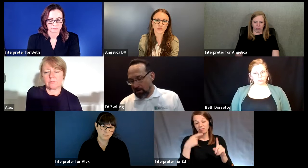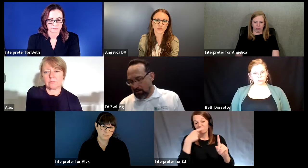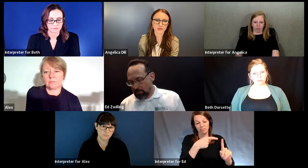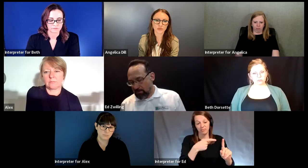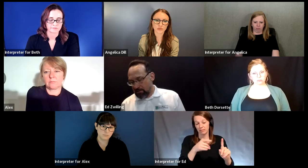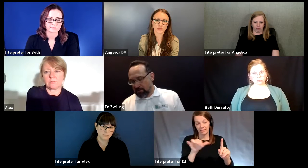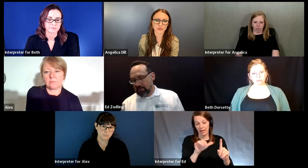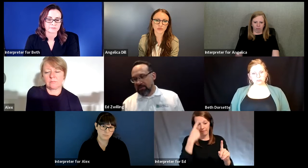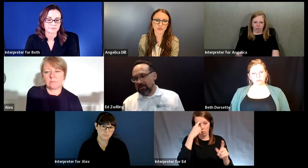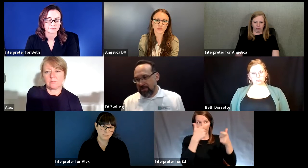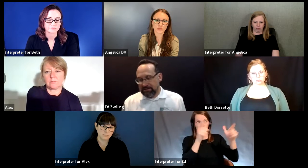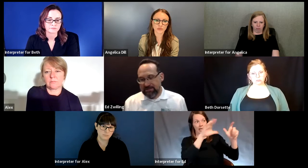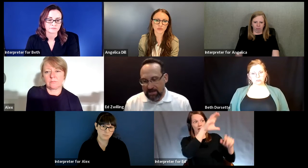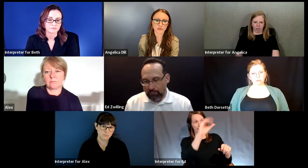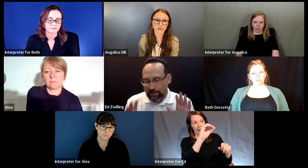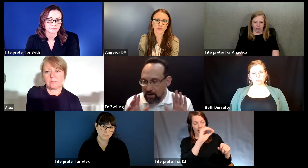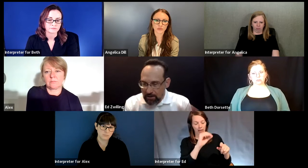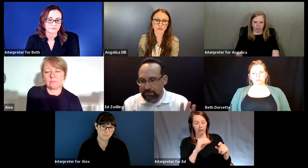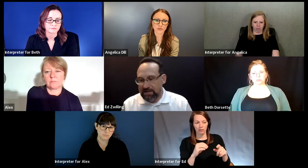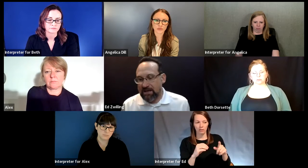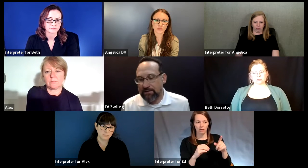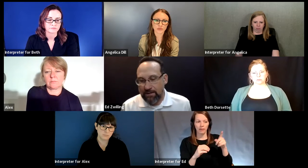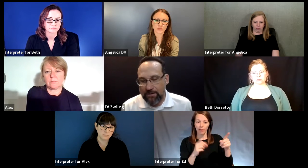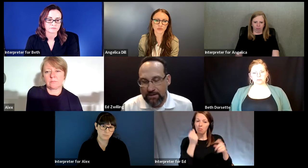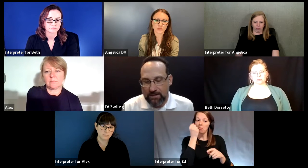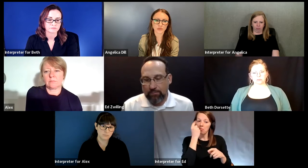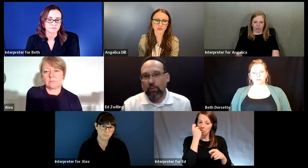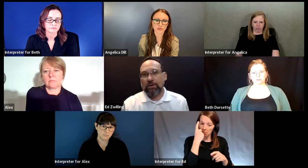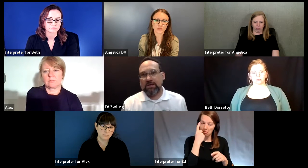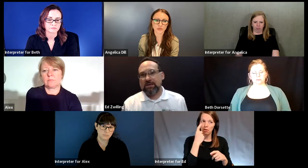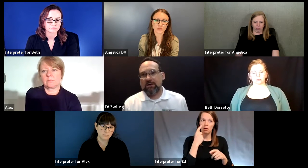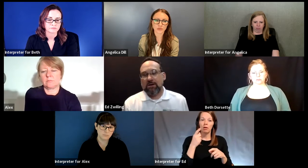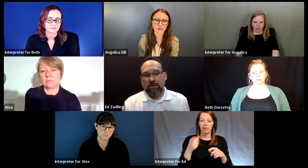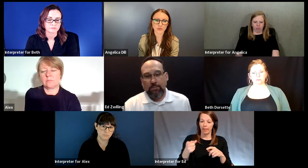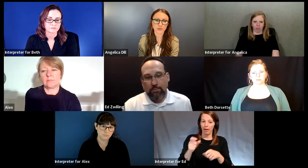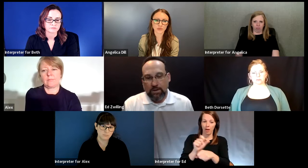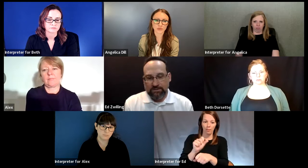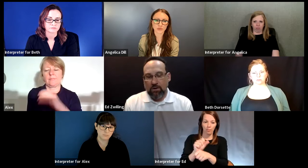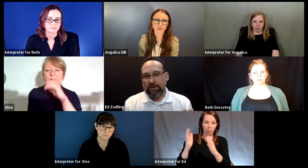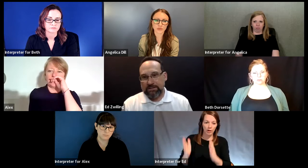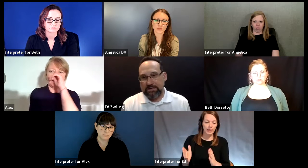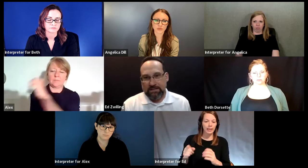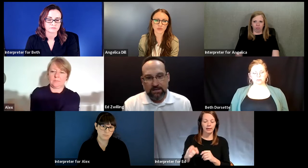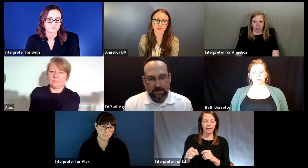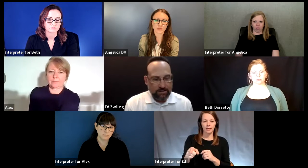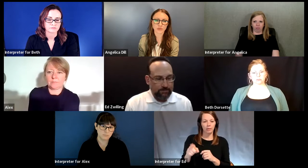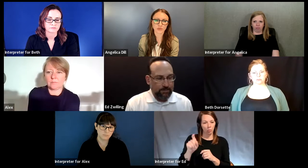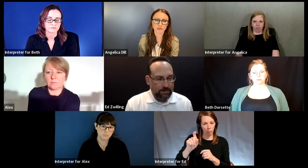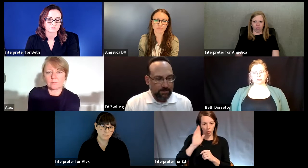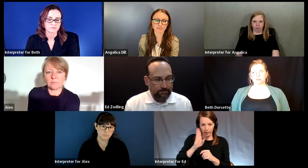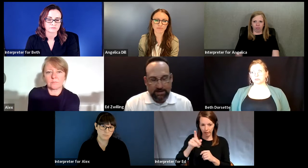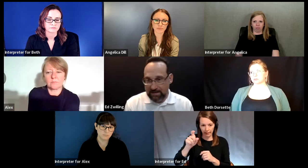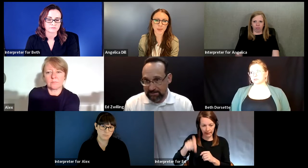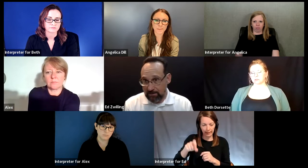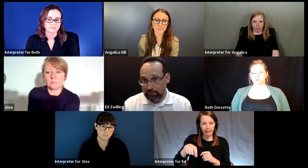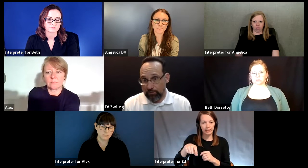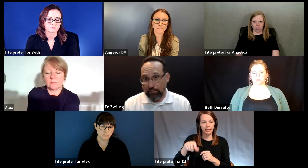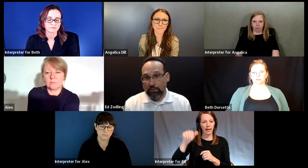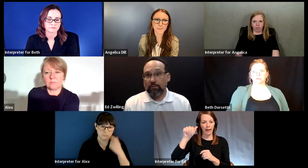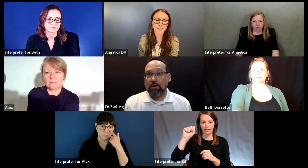Where they say -- where they understand that the employee is going to need an ASL interpreter